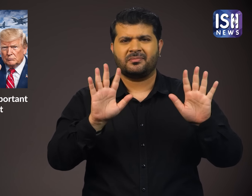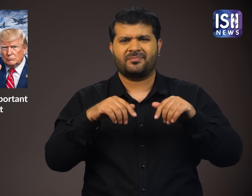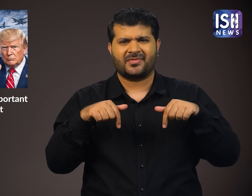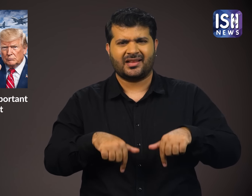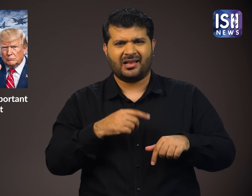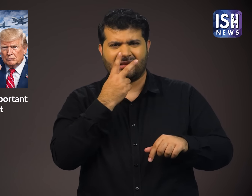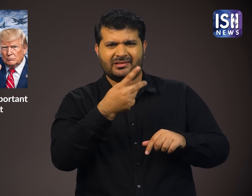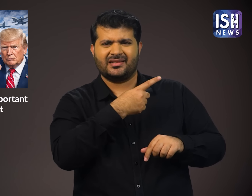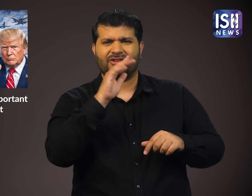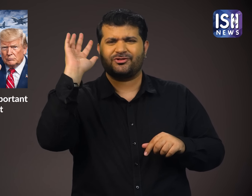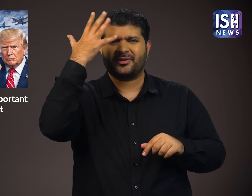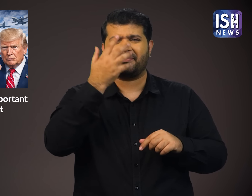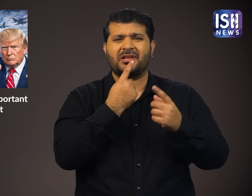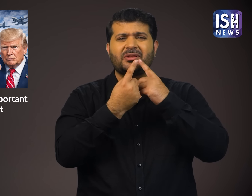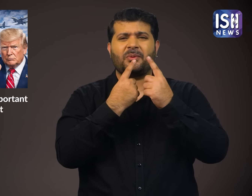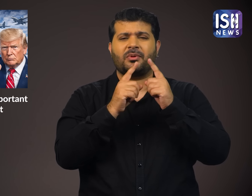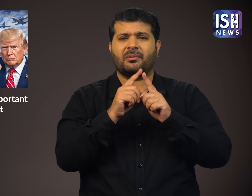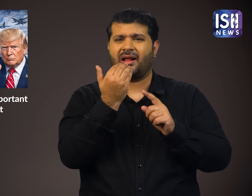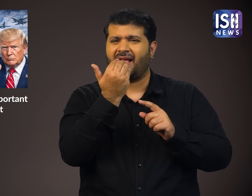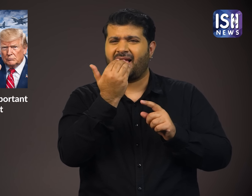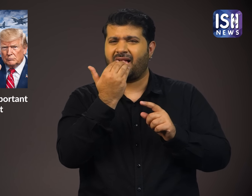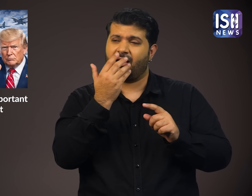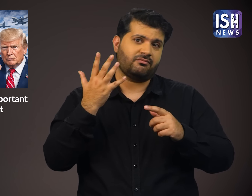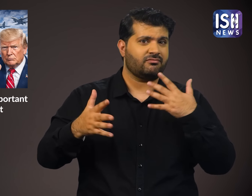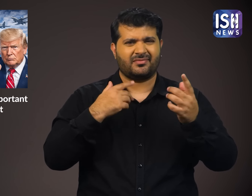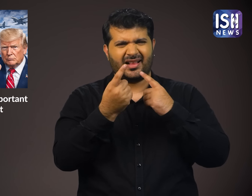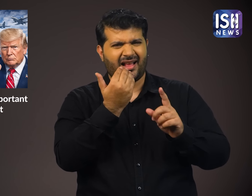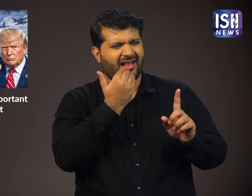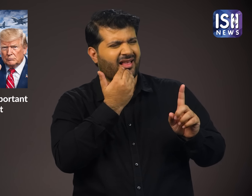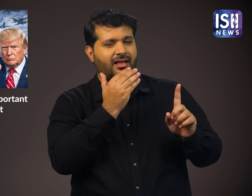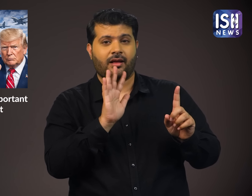Even if it looks like President Trump talks nonsense,